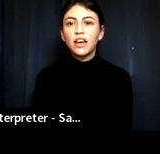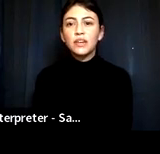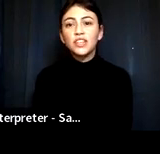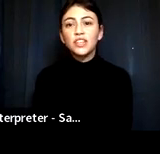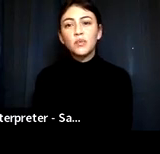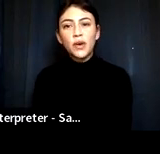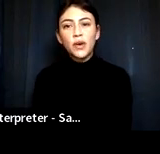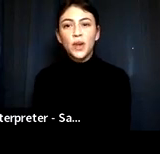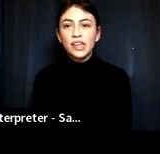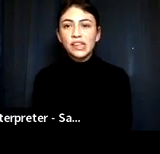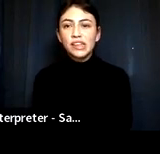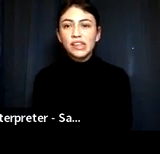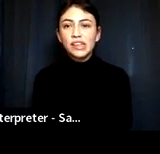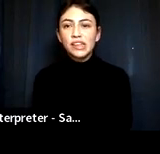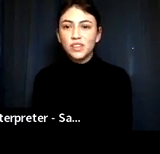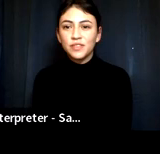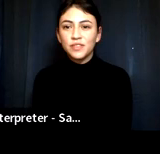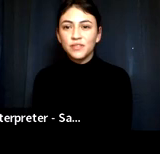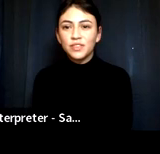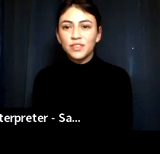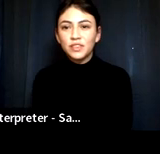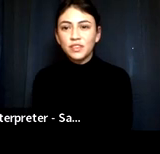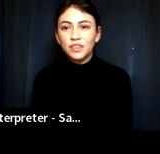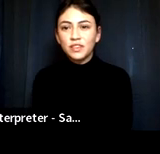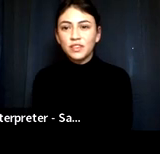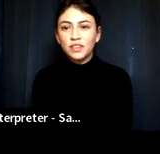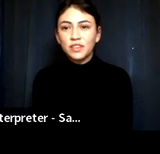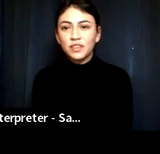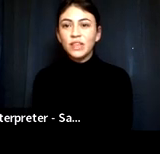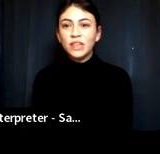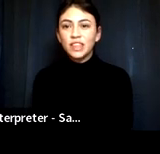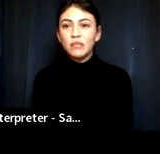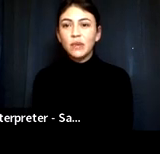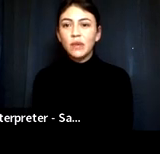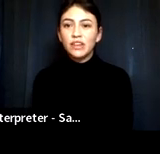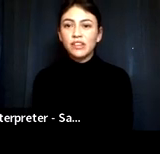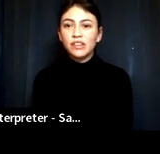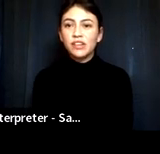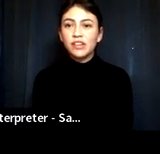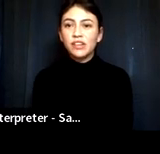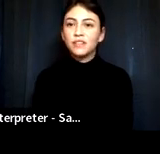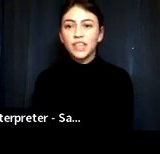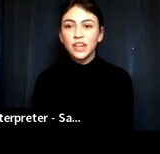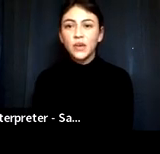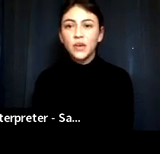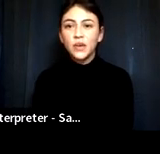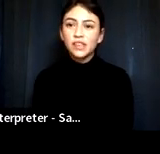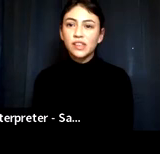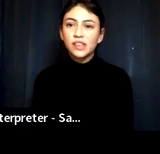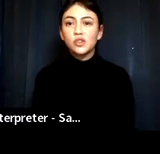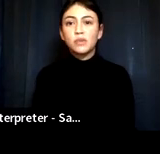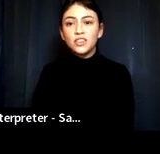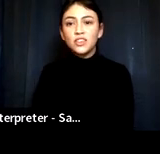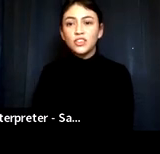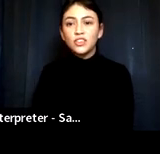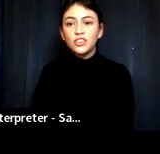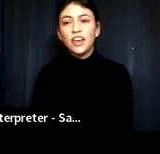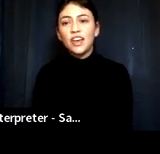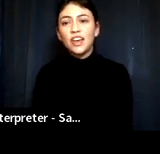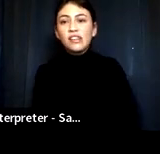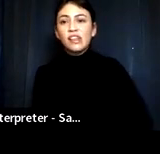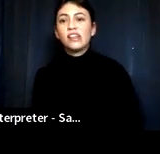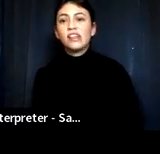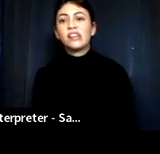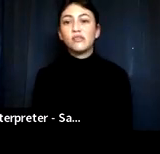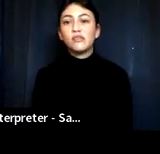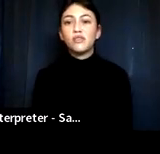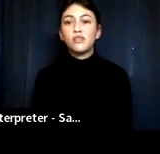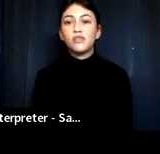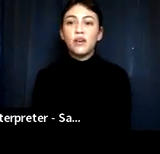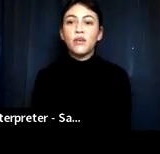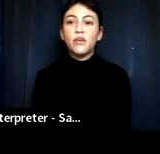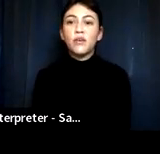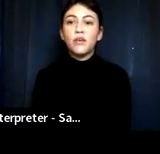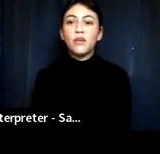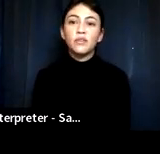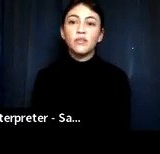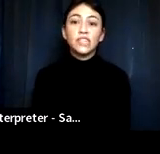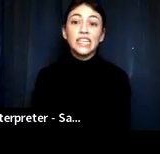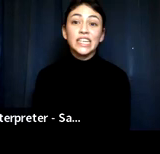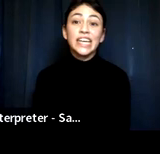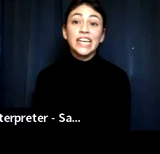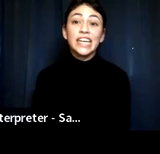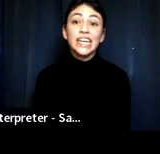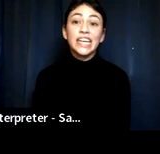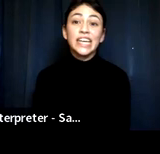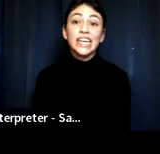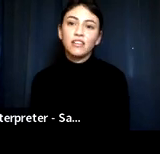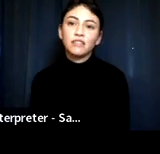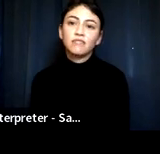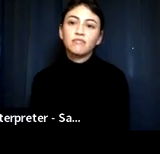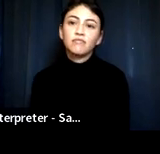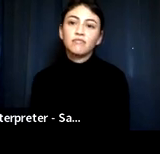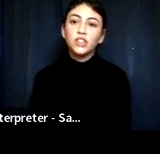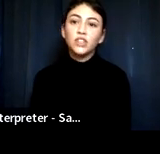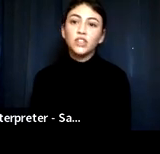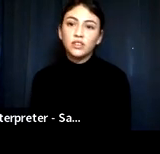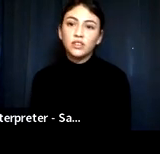I wanna talk more about awareness and about exposure. I don't mean, like the popular concept of like awareness and exposure, but making sure that the success and the struggle that we see to get there are none.